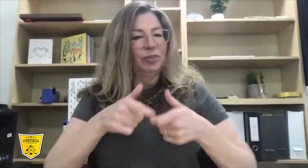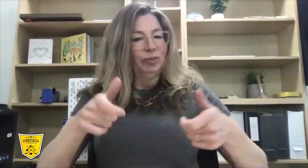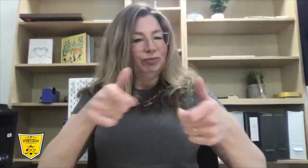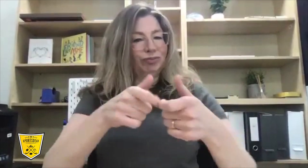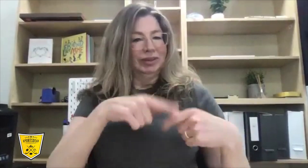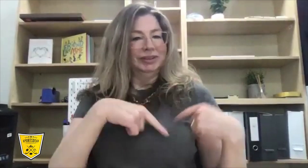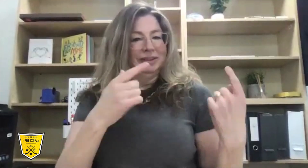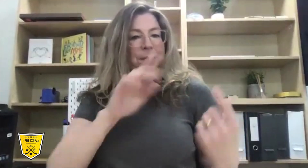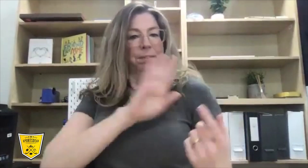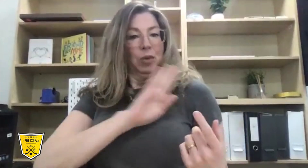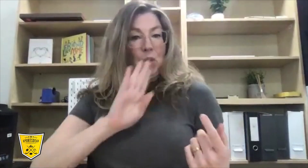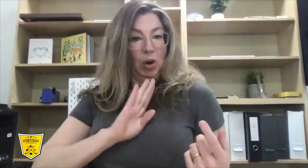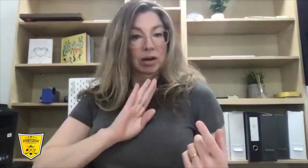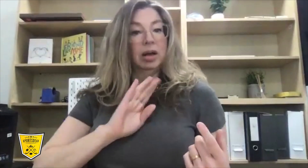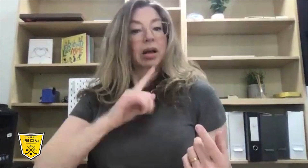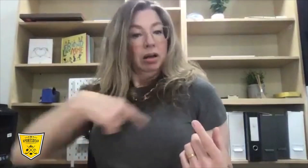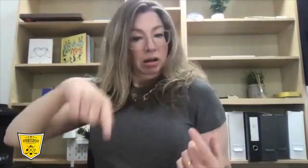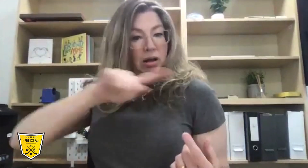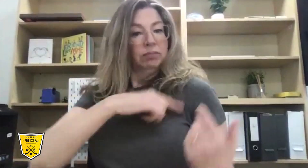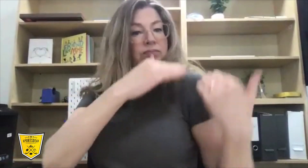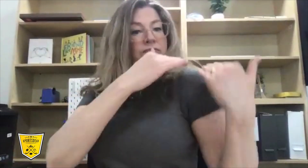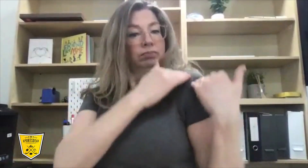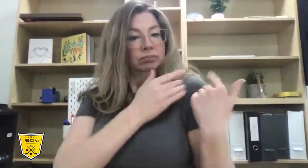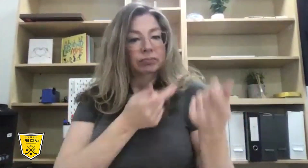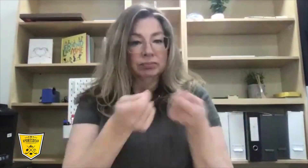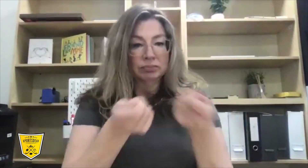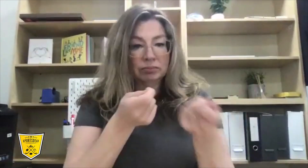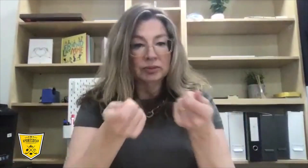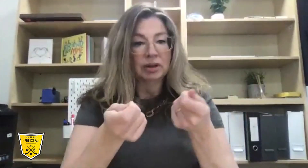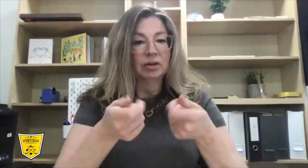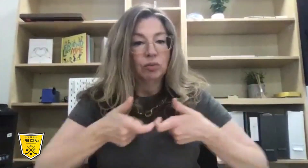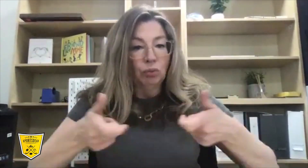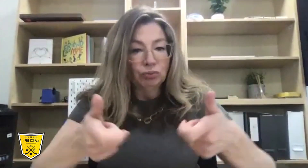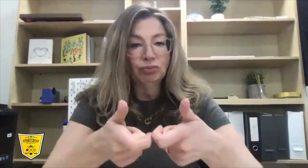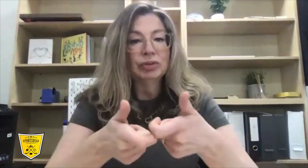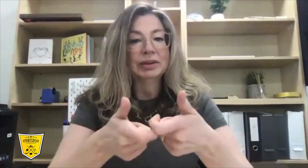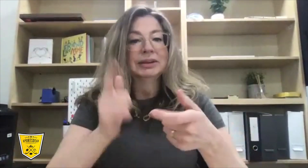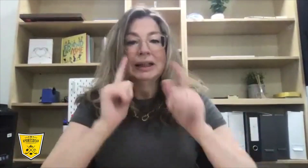the Board was responsible for managing the Congress,